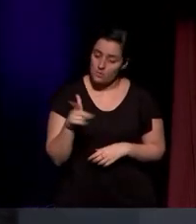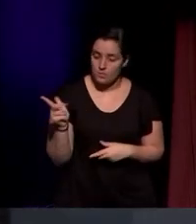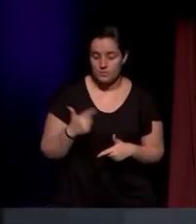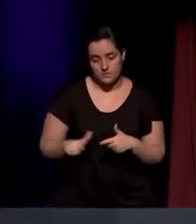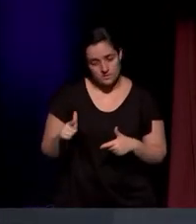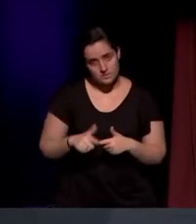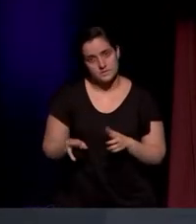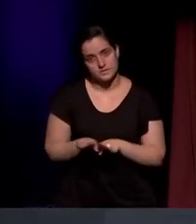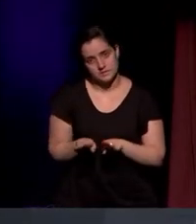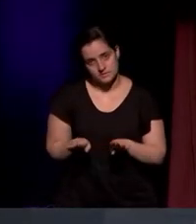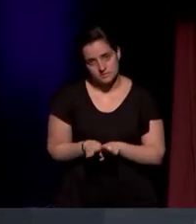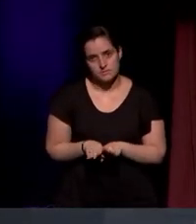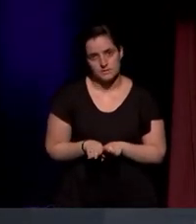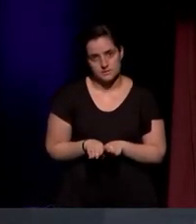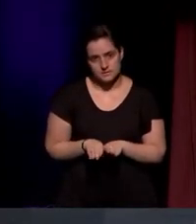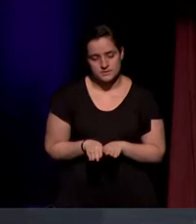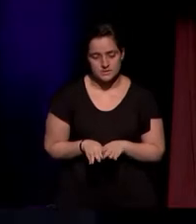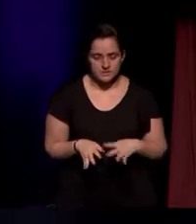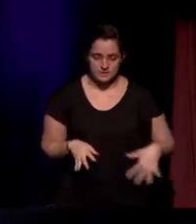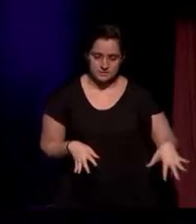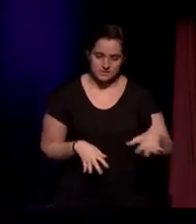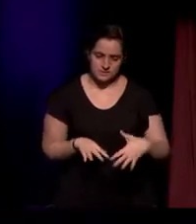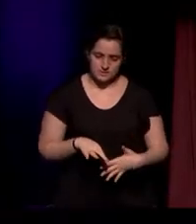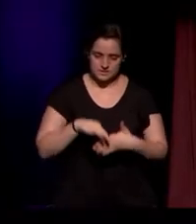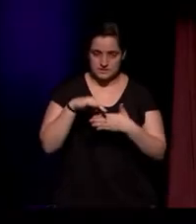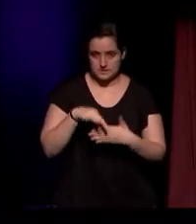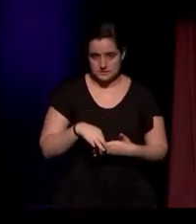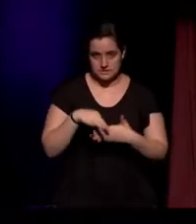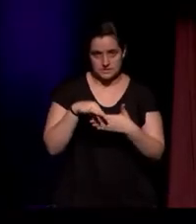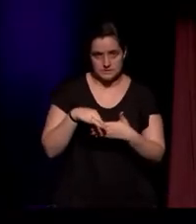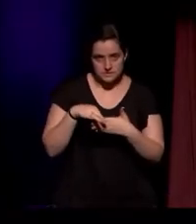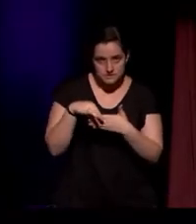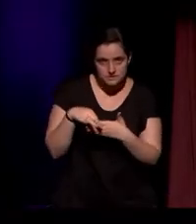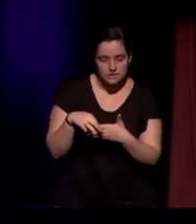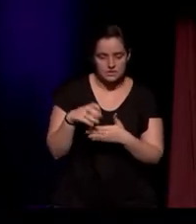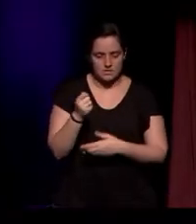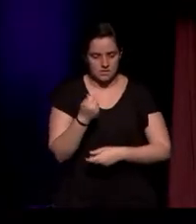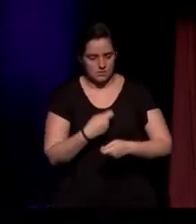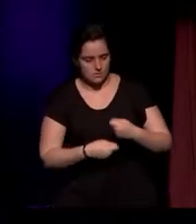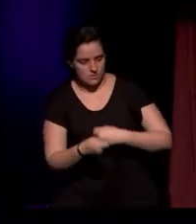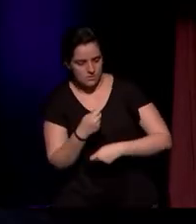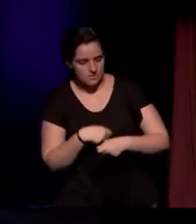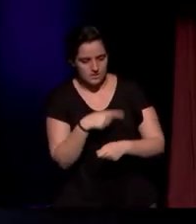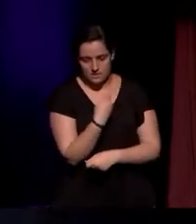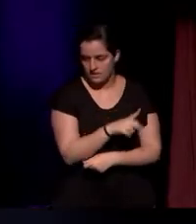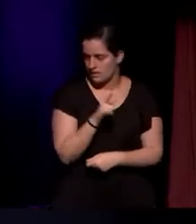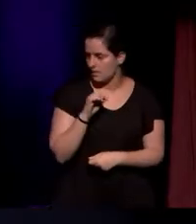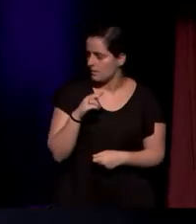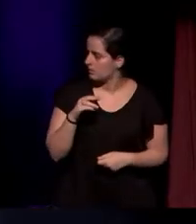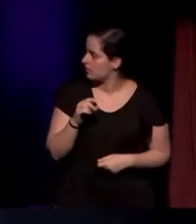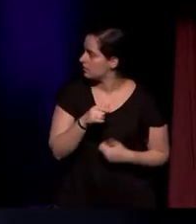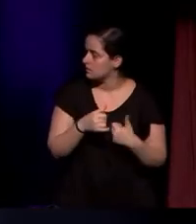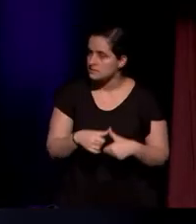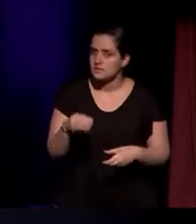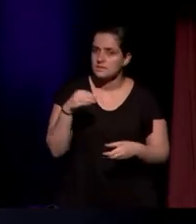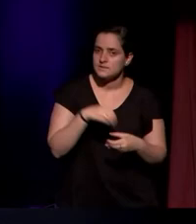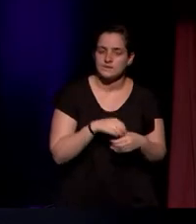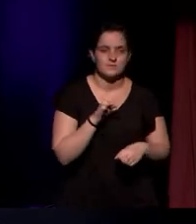that these leaders of the Lebanese economy are all within the state, then Lebanon